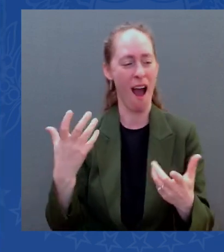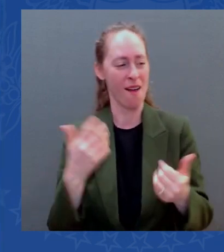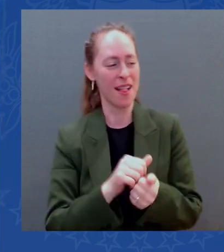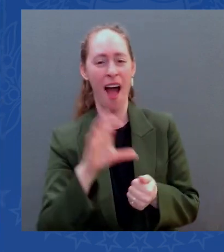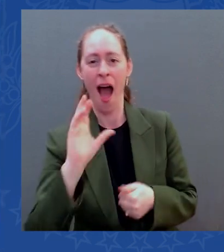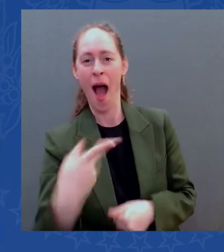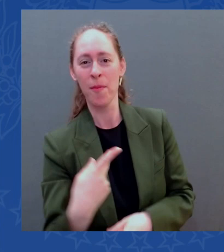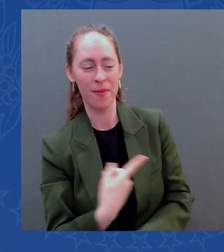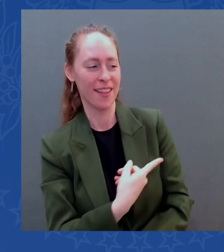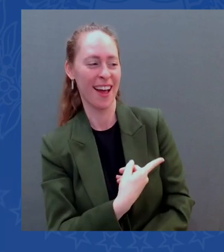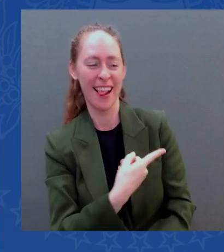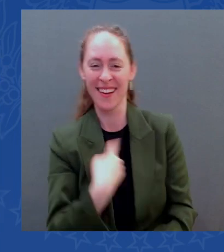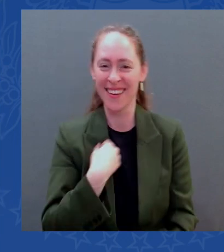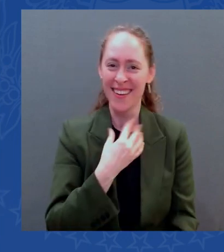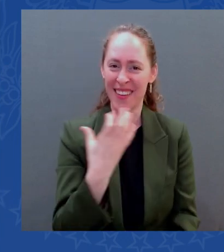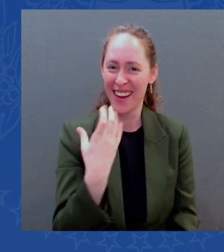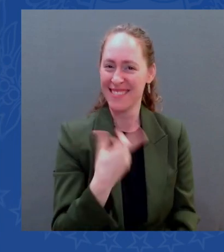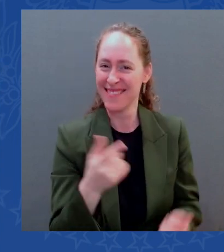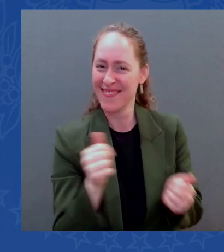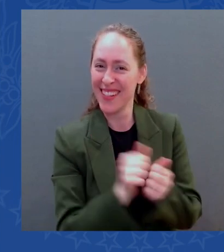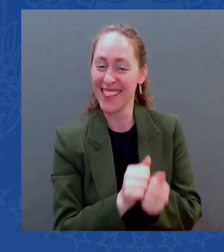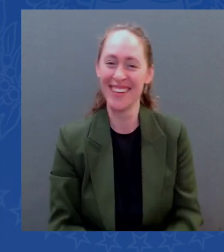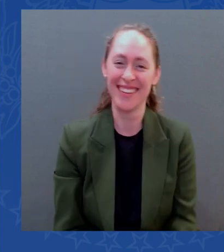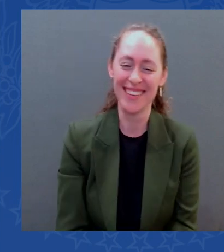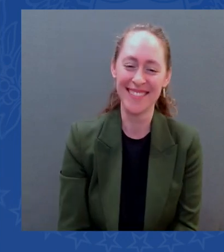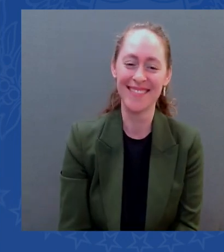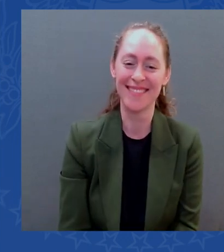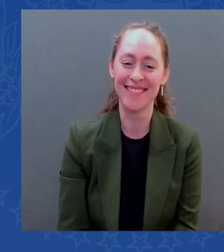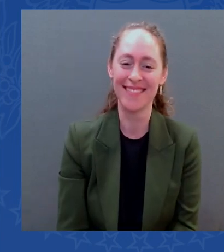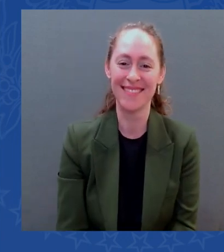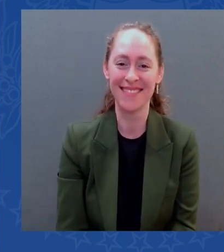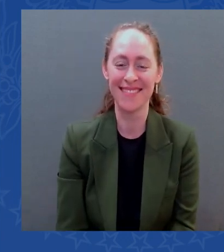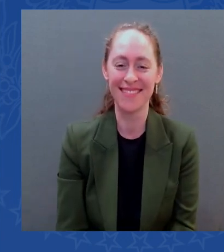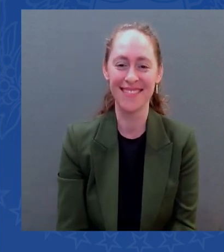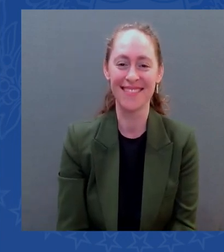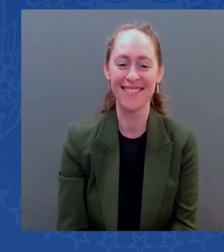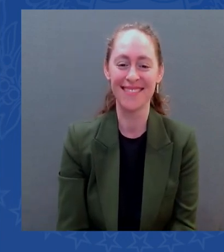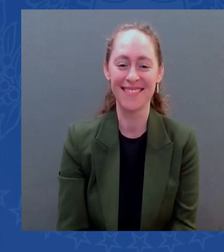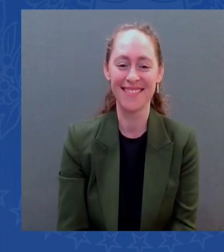Mr. Hedman: Here you go. The stick. Mr. Stamkos: Want to hold the stick? It's heavy. The President: Whoa. No wonder you guys win.